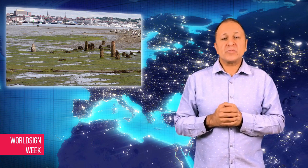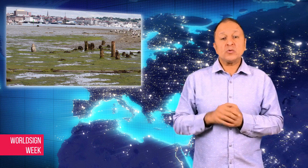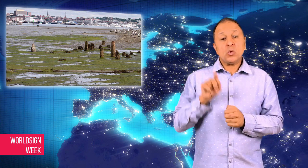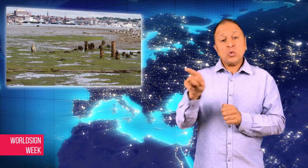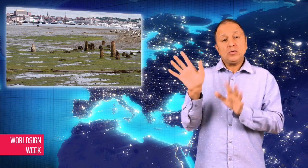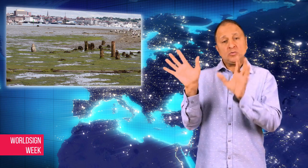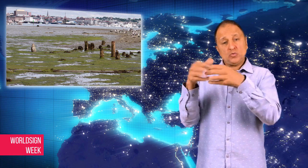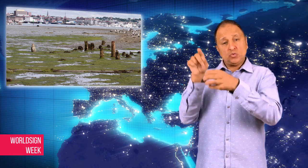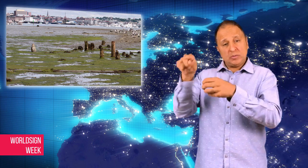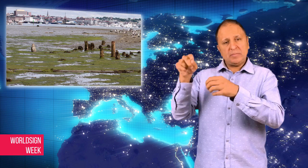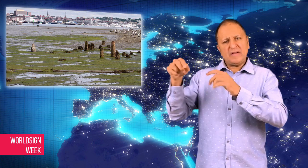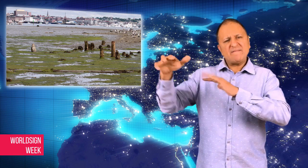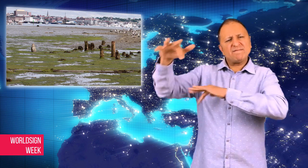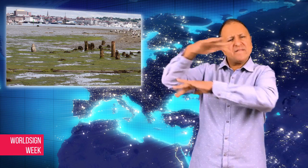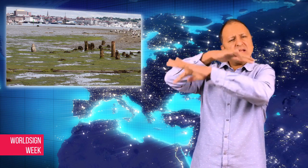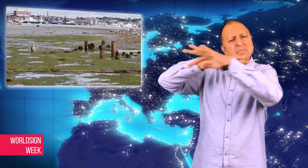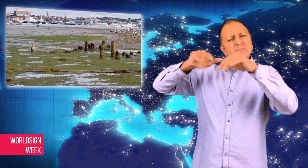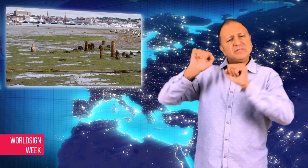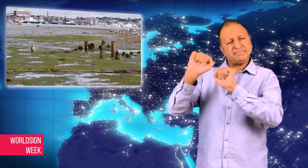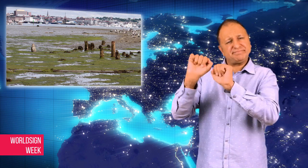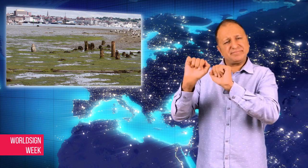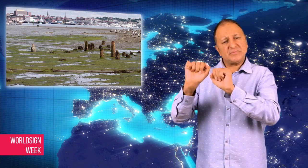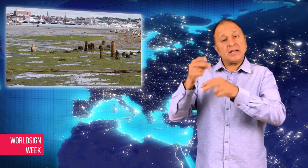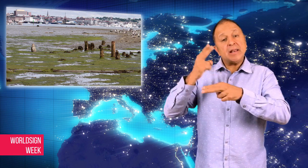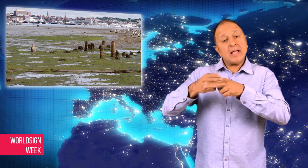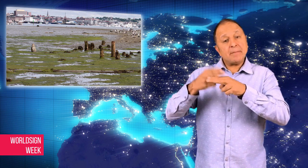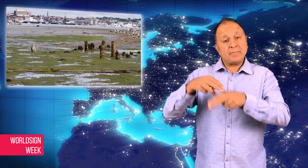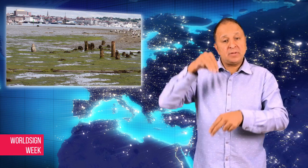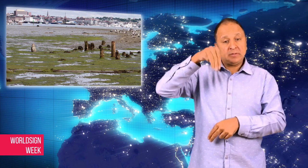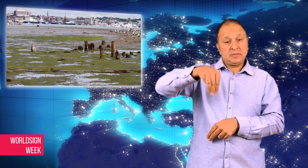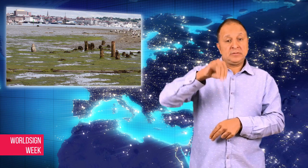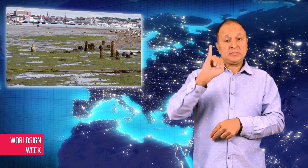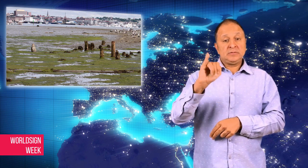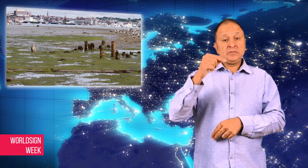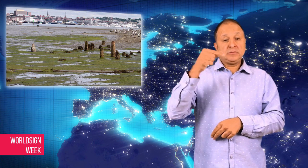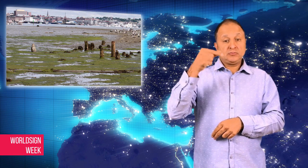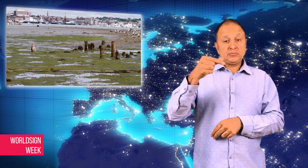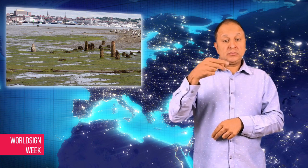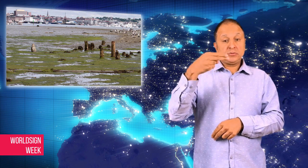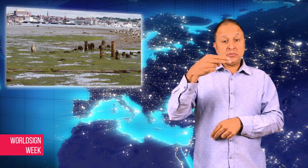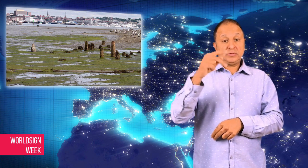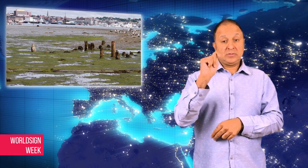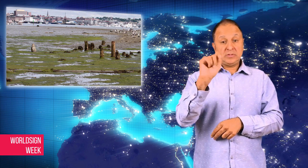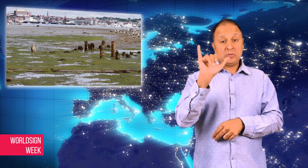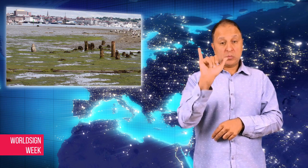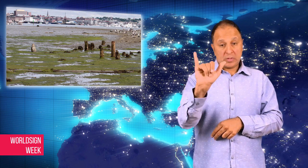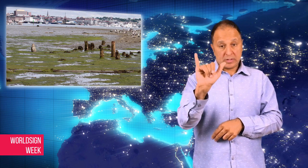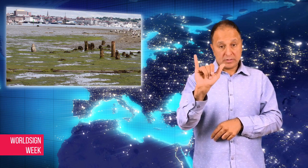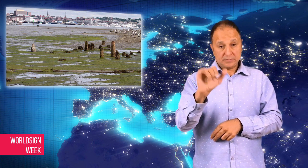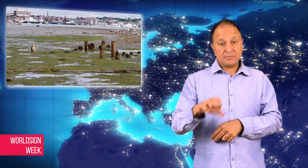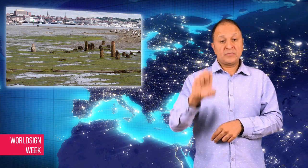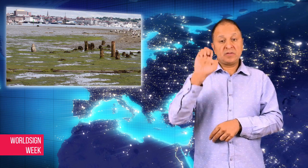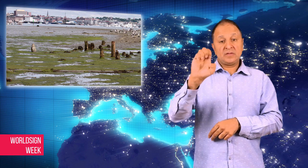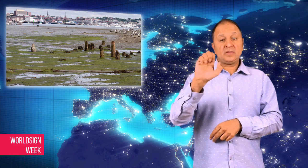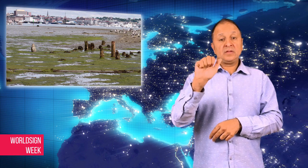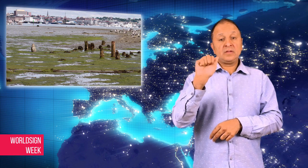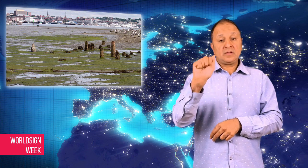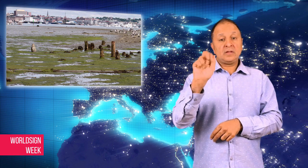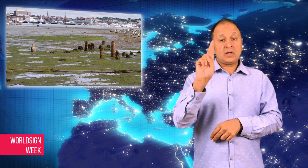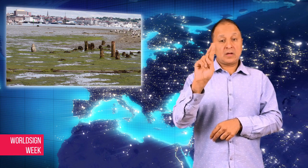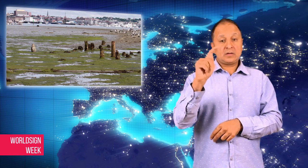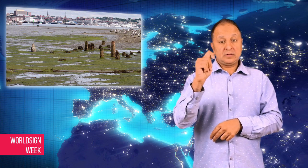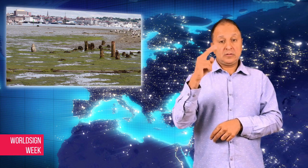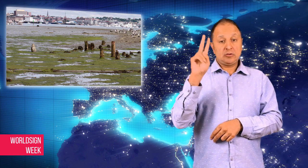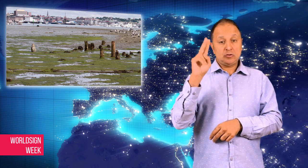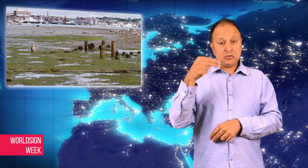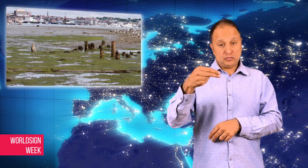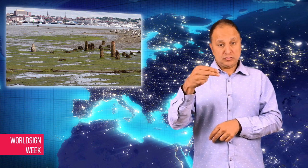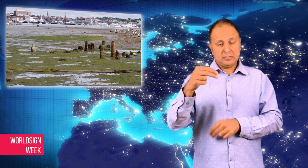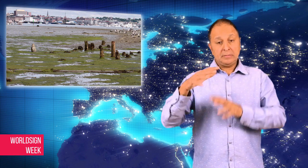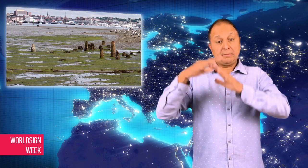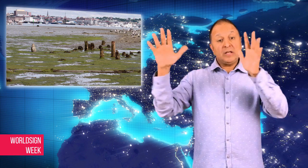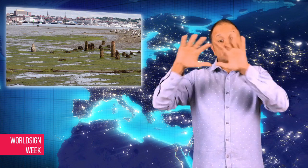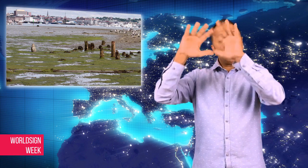these water are oxygen deprived creating